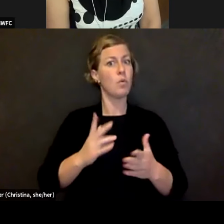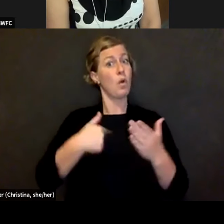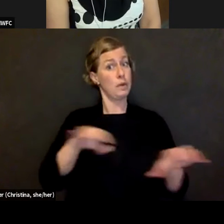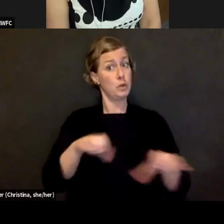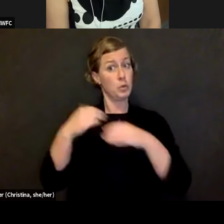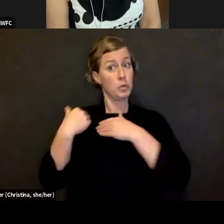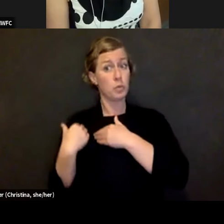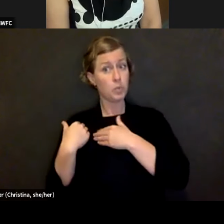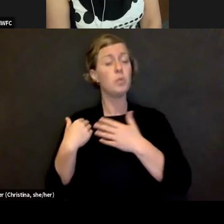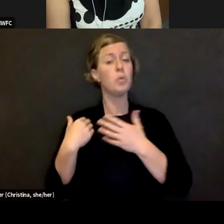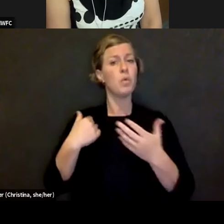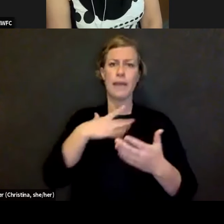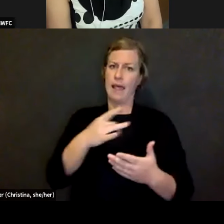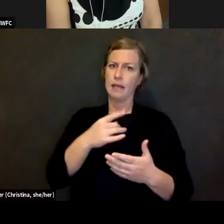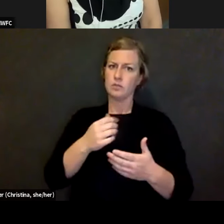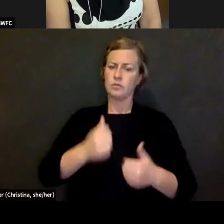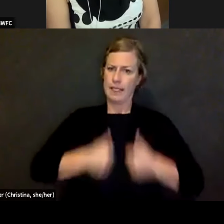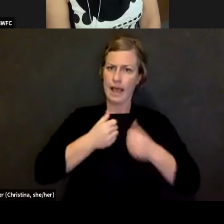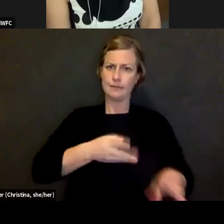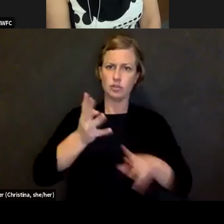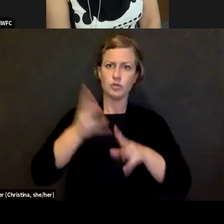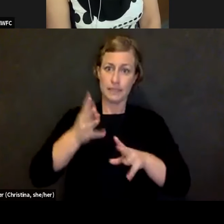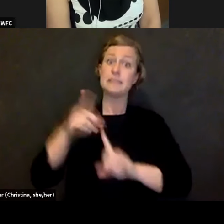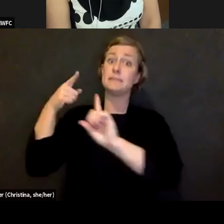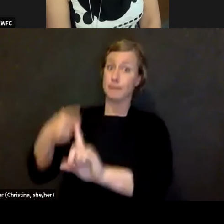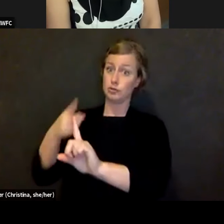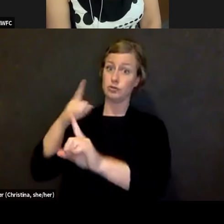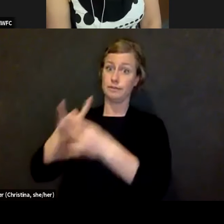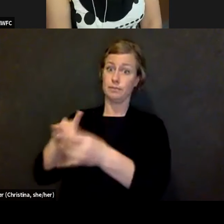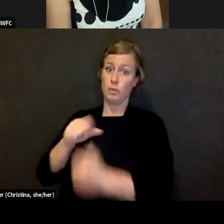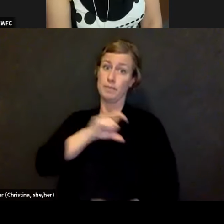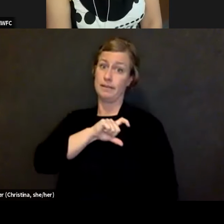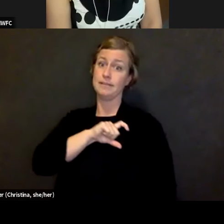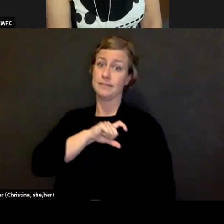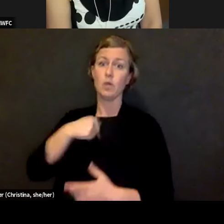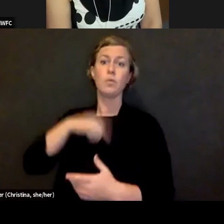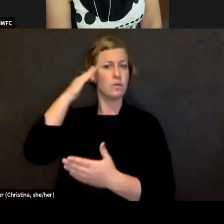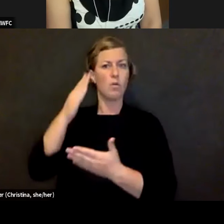power of social media. When it comes down to a lot of what the peace keepers do, especially when it comes to the